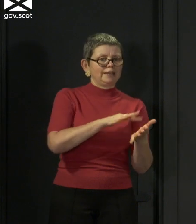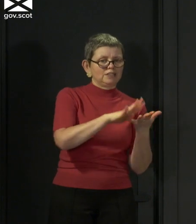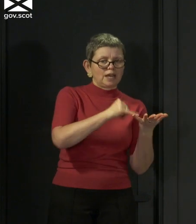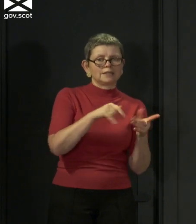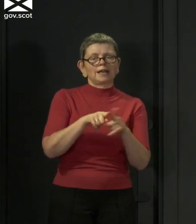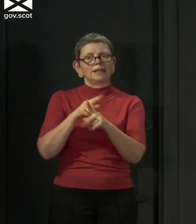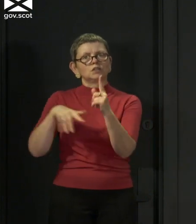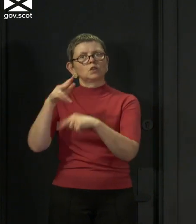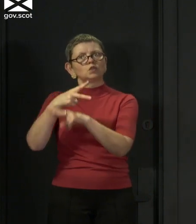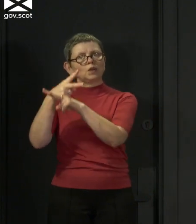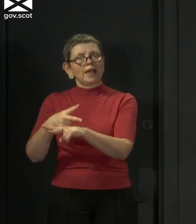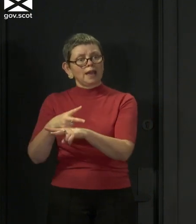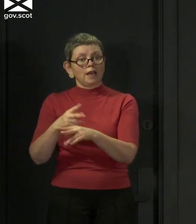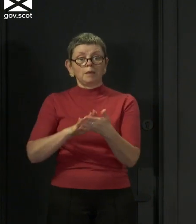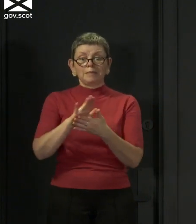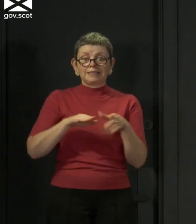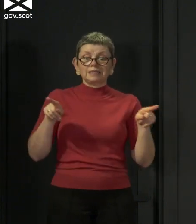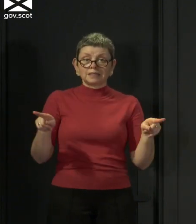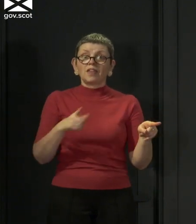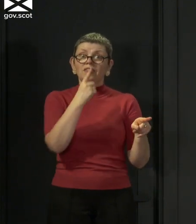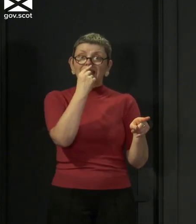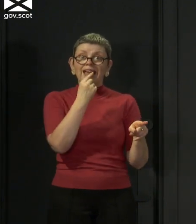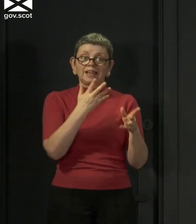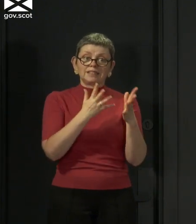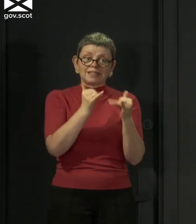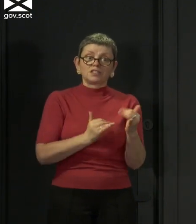be able to be tested within the arrangements that health boards have and therefore not